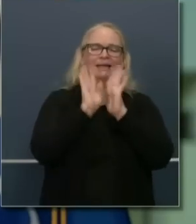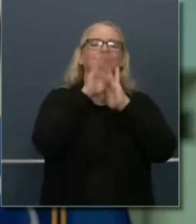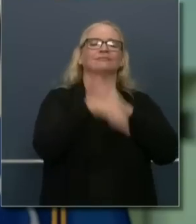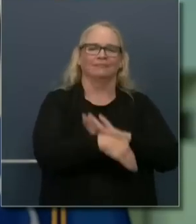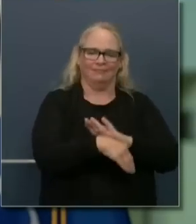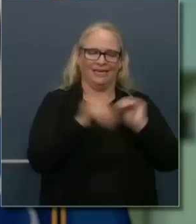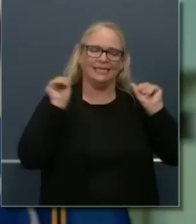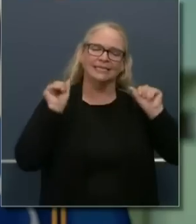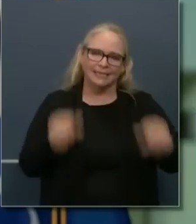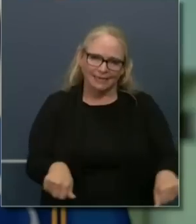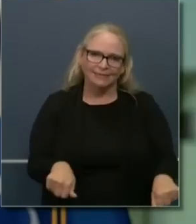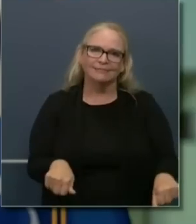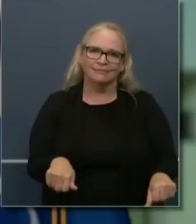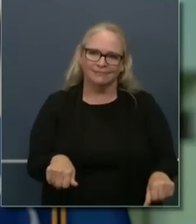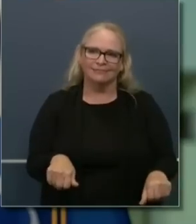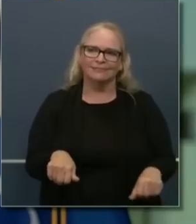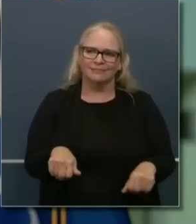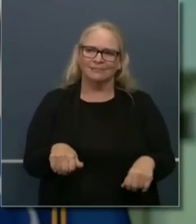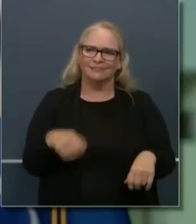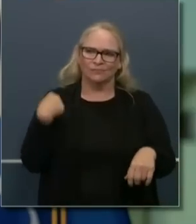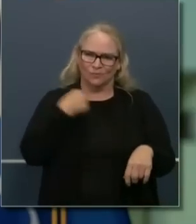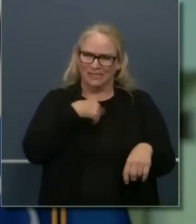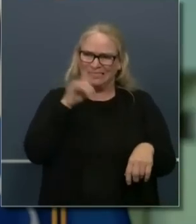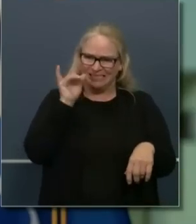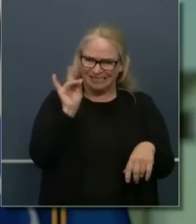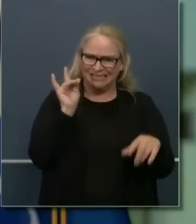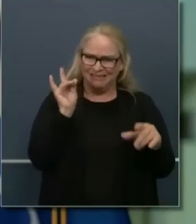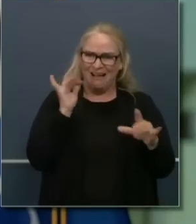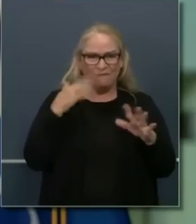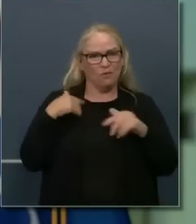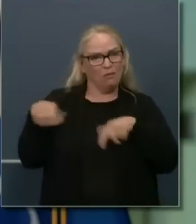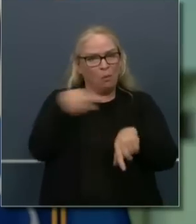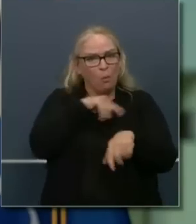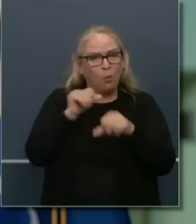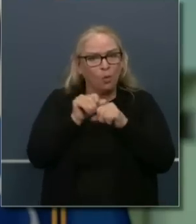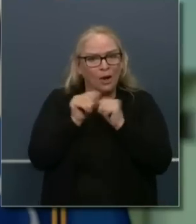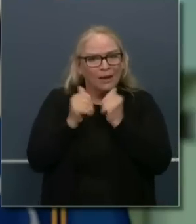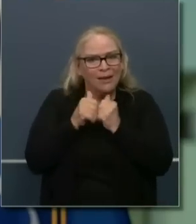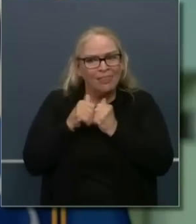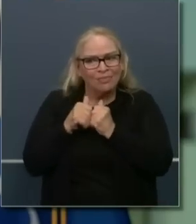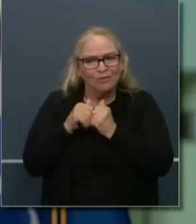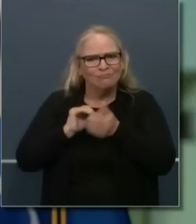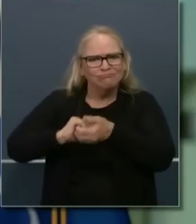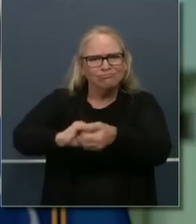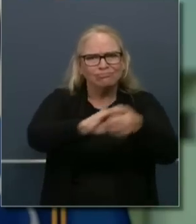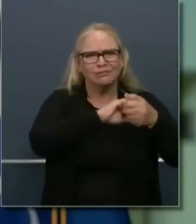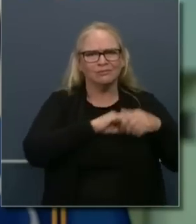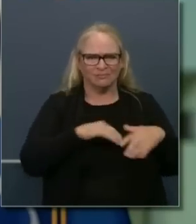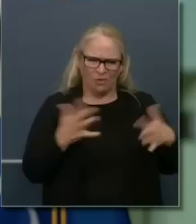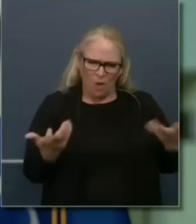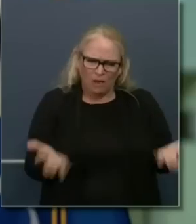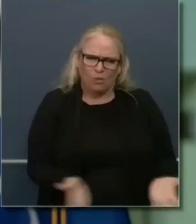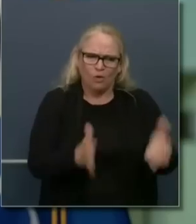WE DO IT AGAIN AS WE'RE DEALING WITH THIS FLARE UP STILL IN THE FIRST WAVE OF THIS PANDEMIC. SO IF WE CAN DO THAT, WE CAN